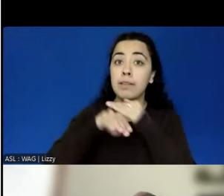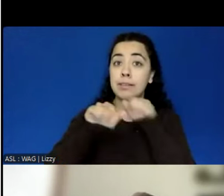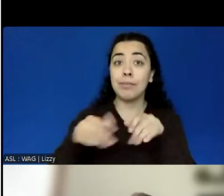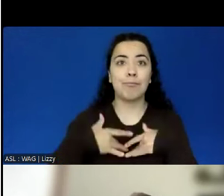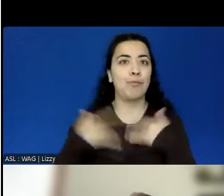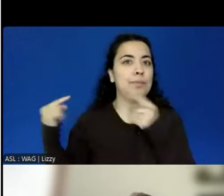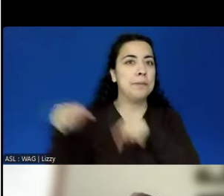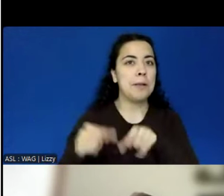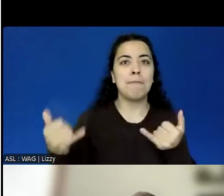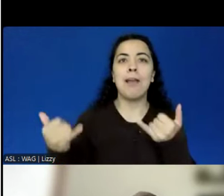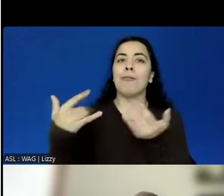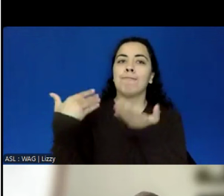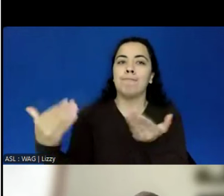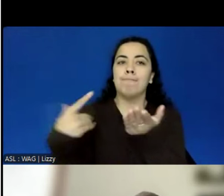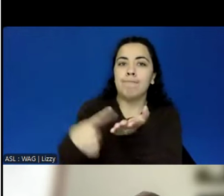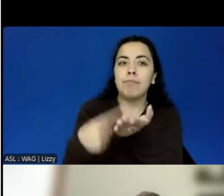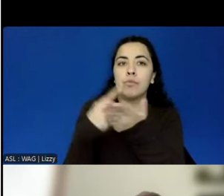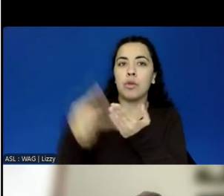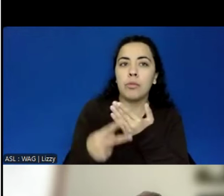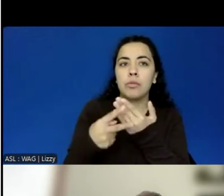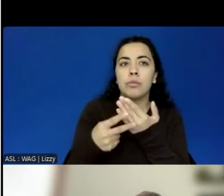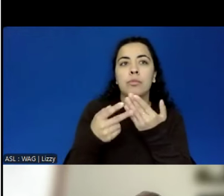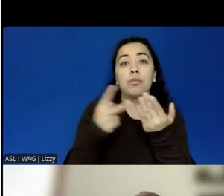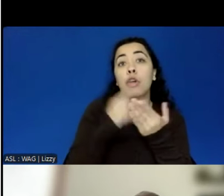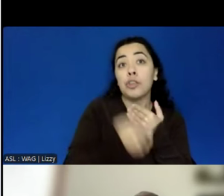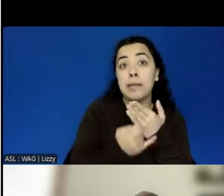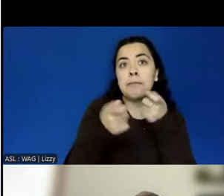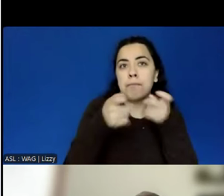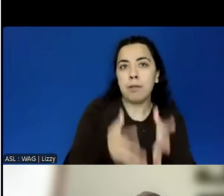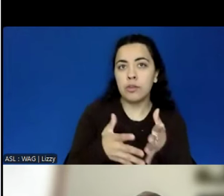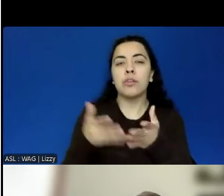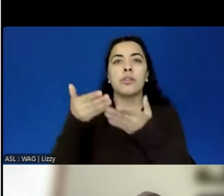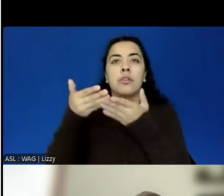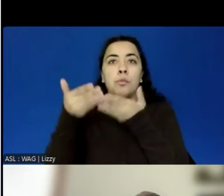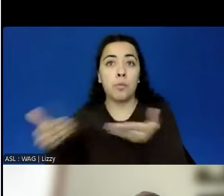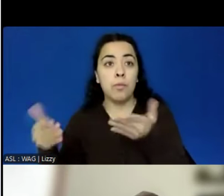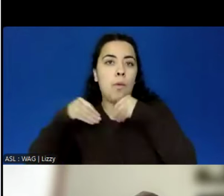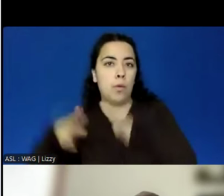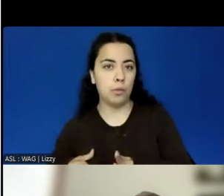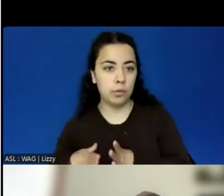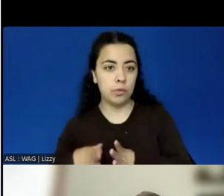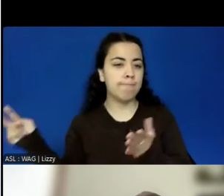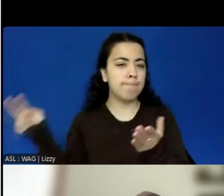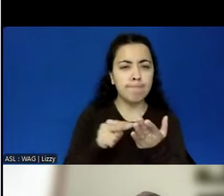talk about project managers and product owners. With that, a look at our agenda today. We will